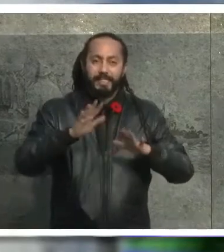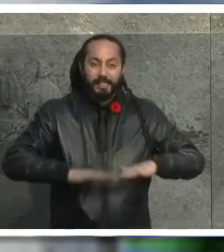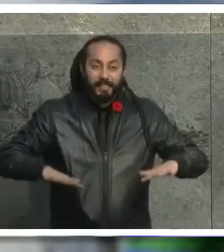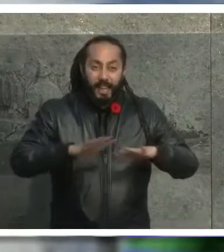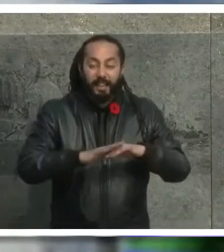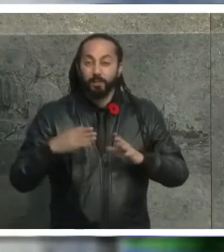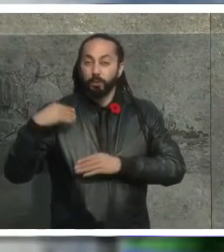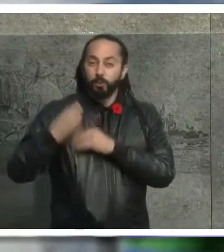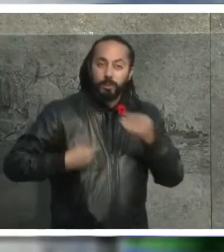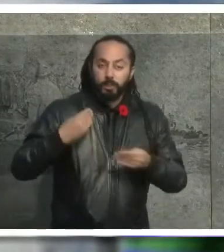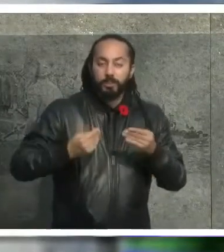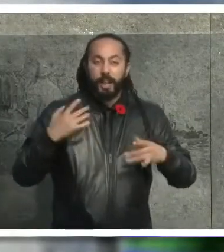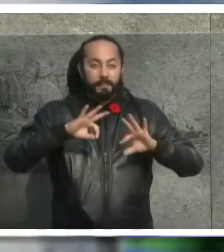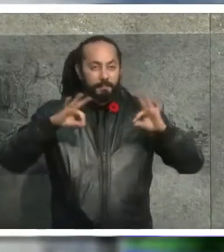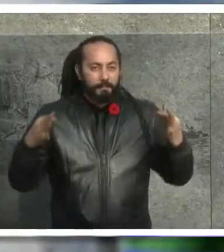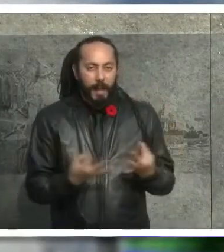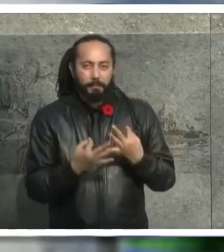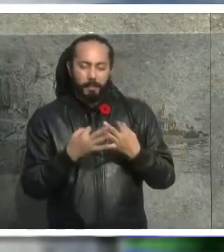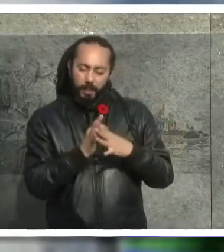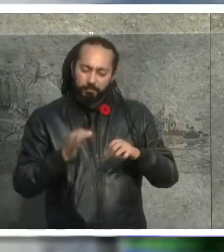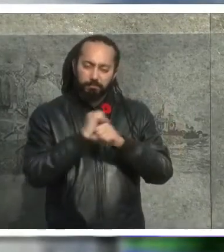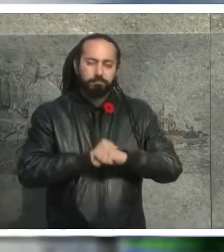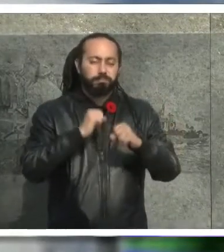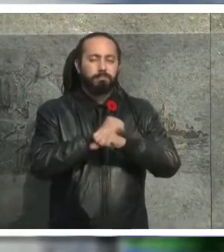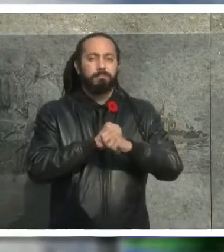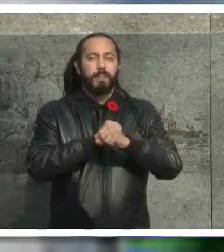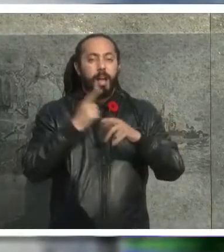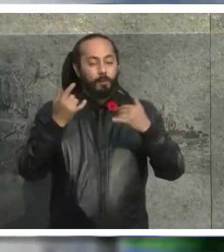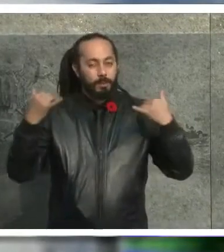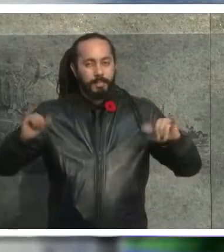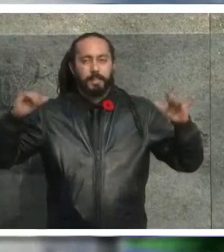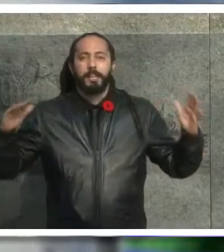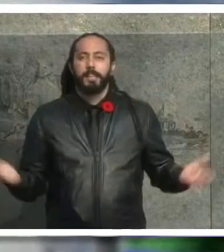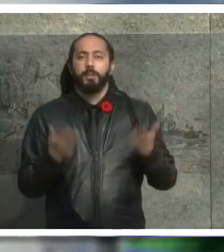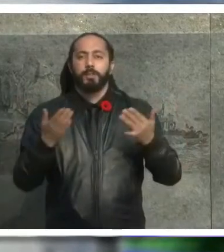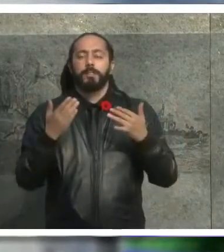their lives to protect our land, traditions and families to ensure that we are still here today.